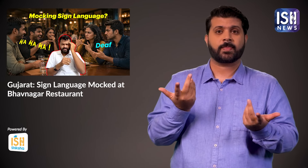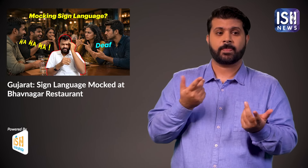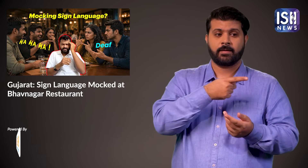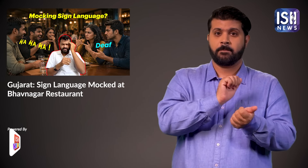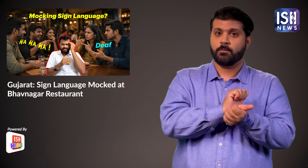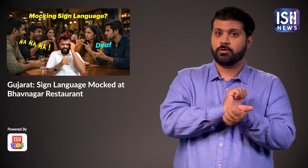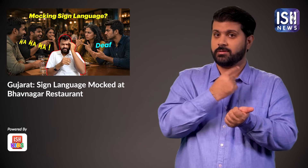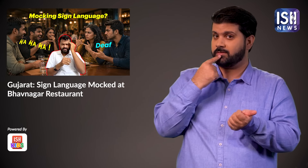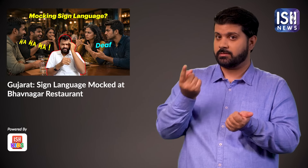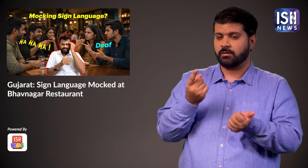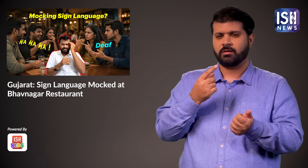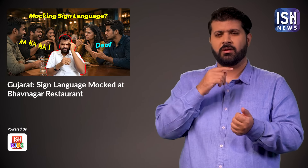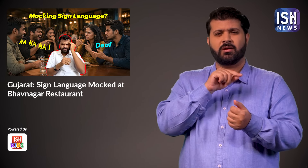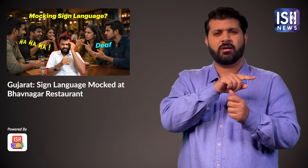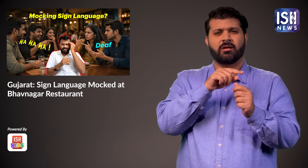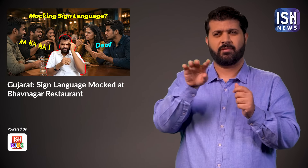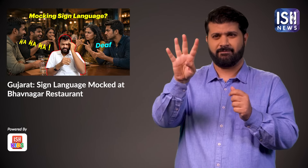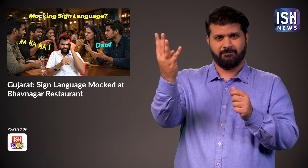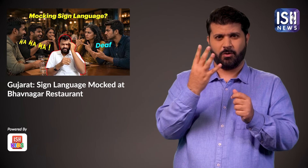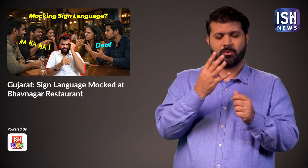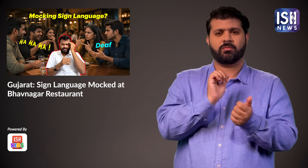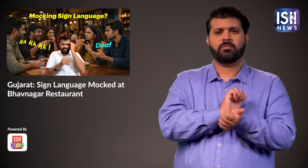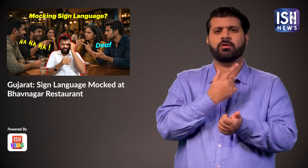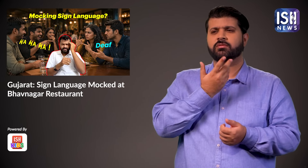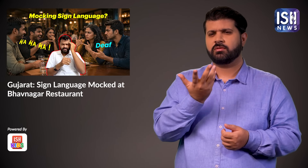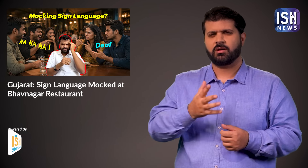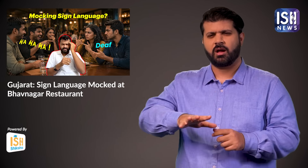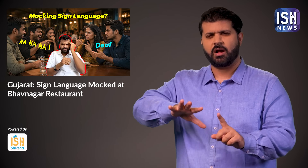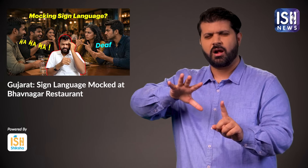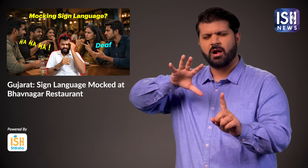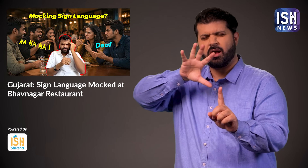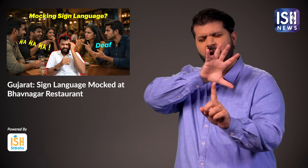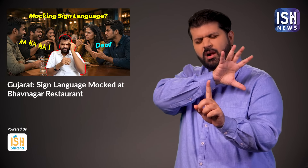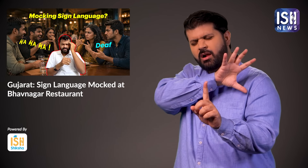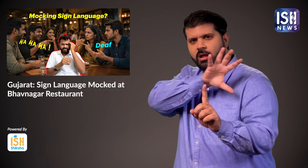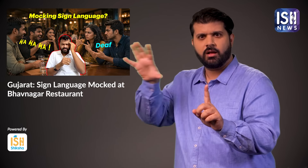The officer explained that he had firmly scolded all four men.